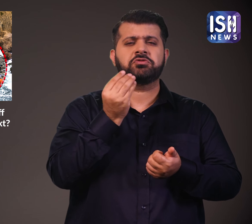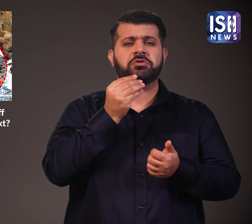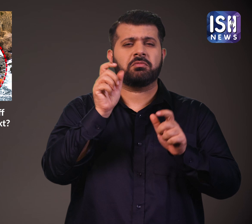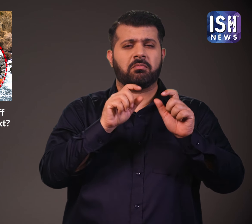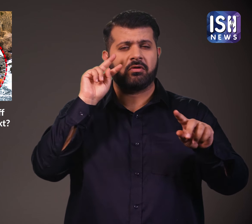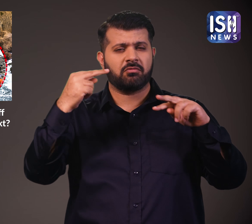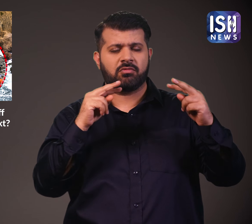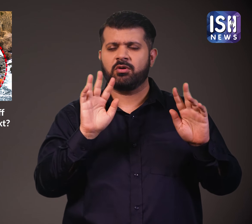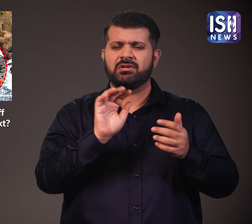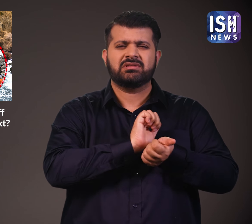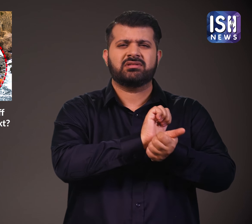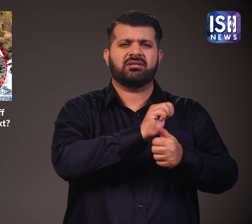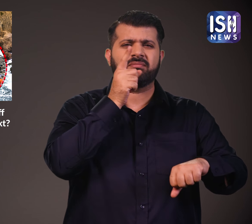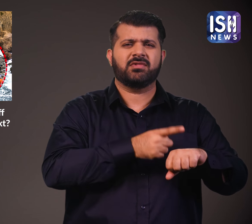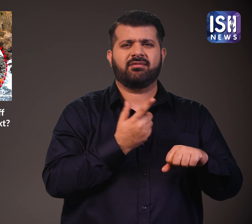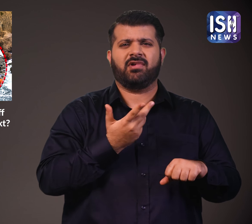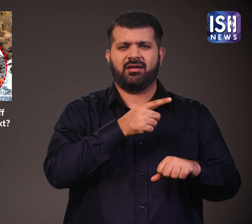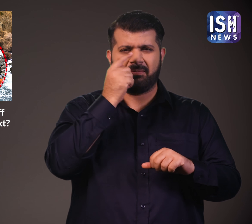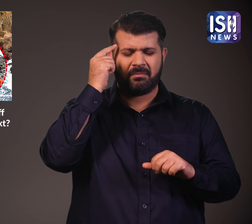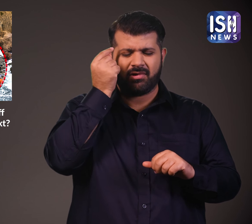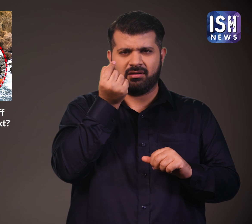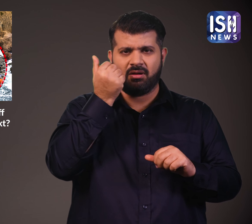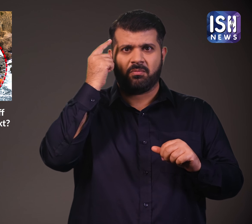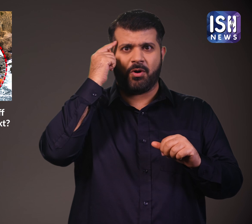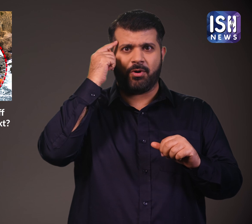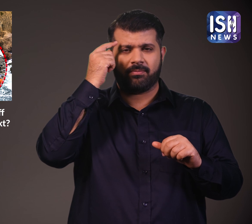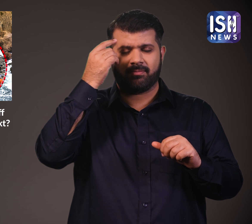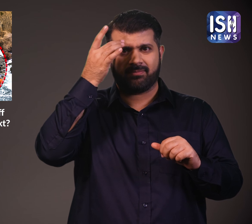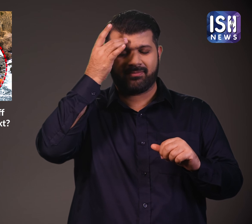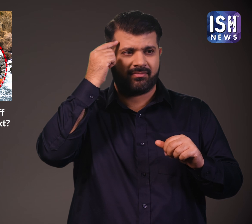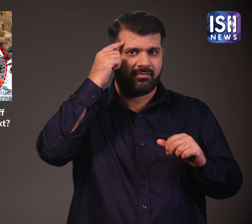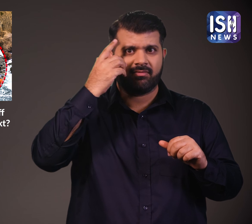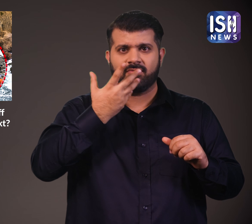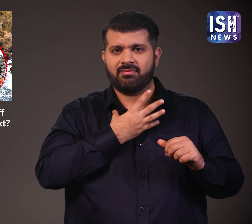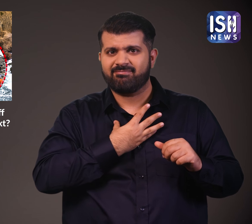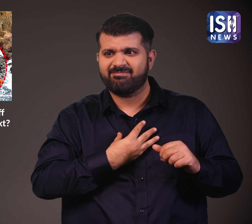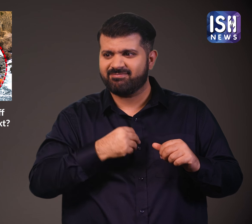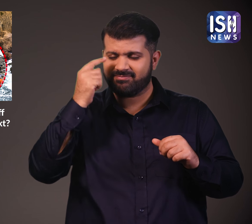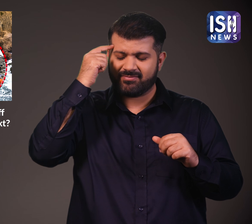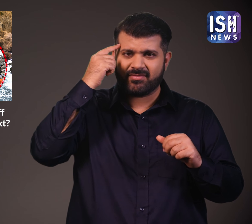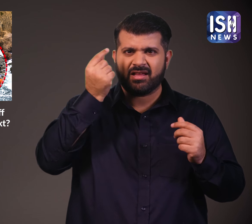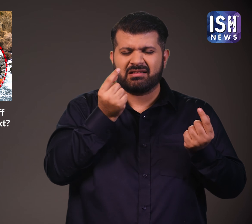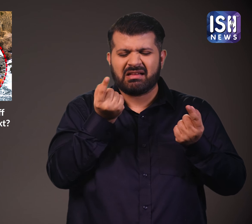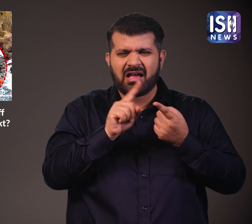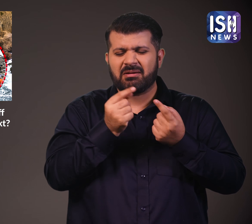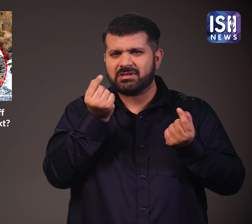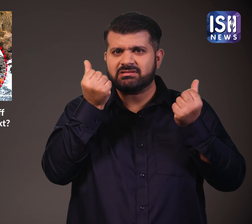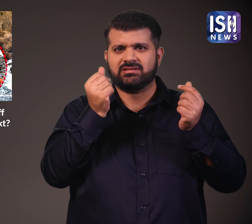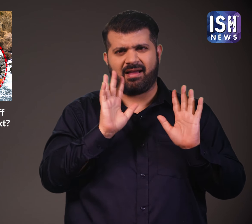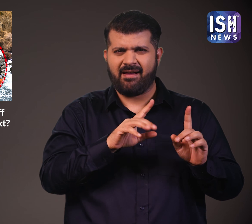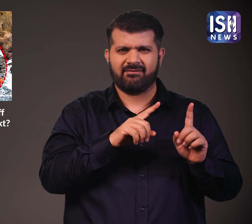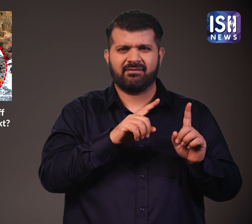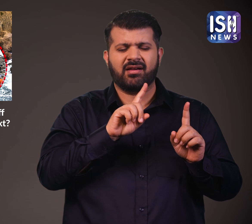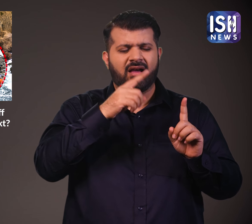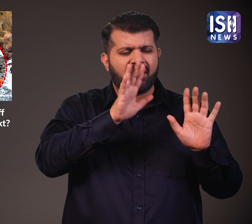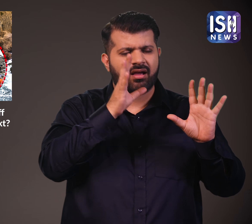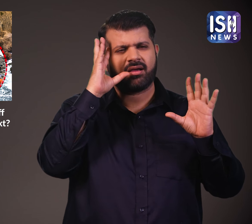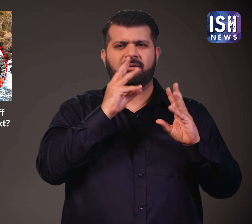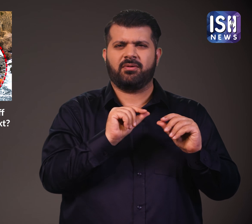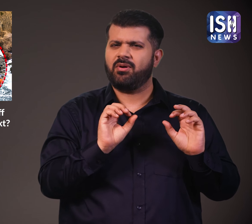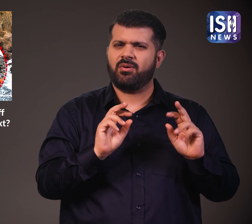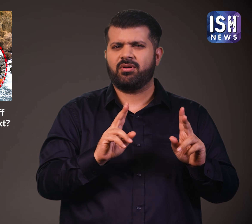Others believe severe mental illness should be treated with medical care, not imprisonment.